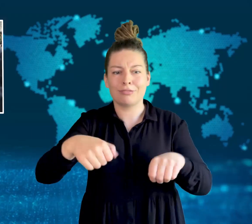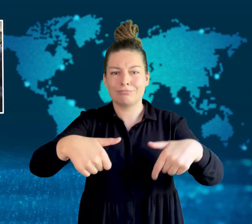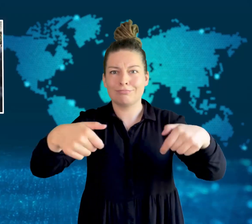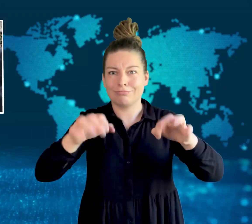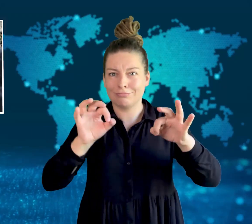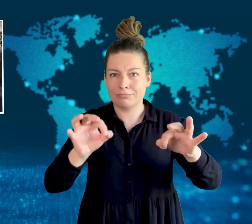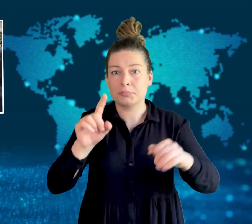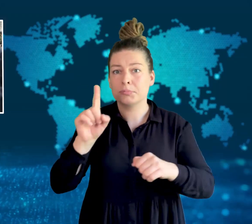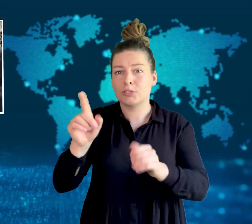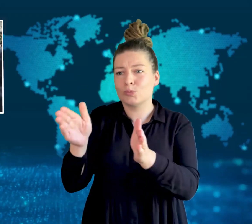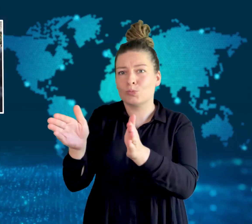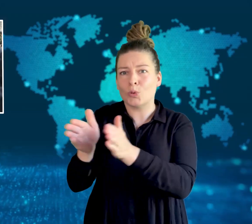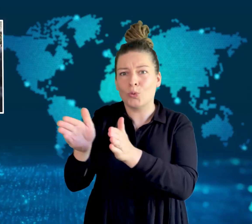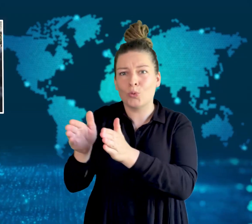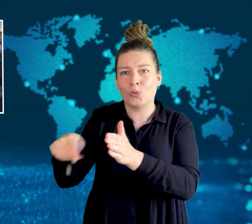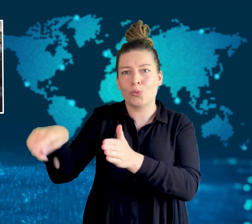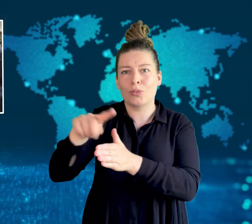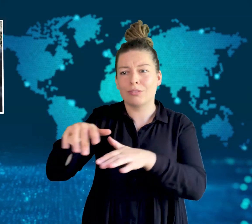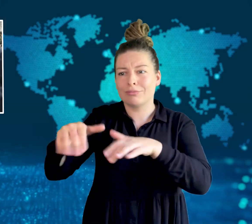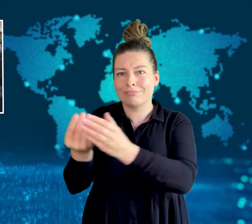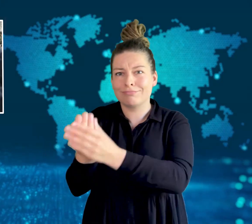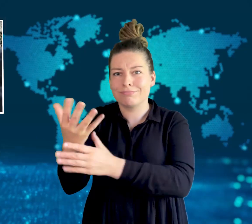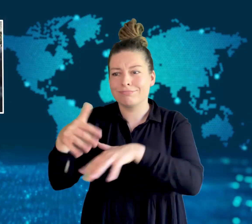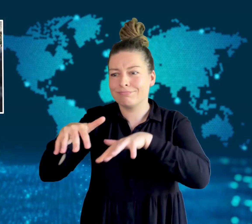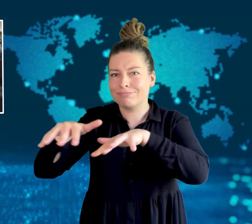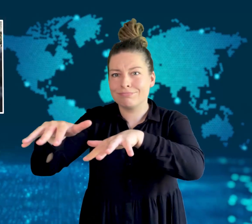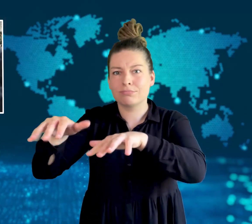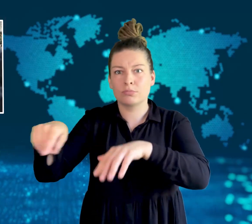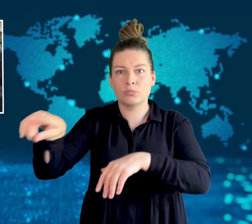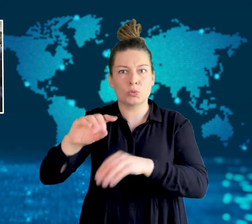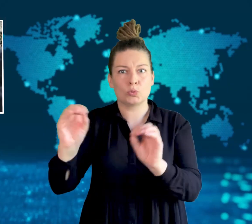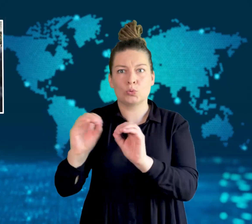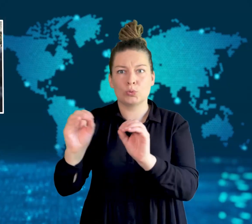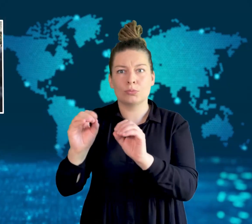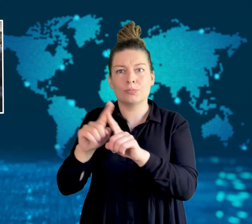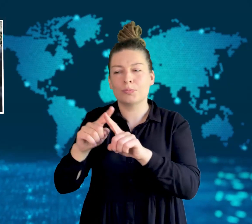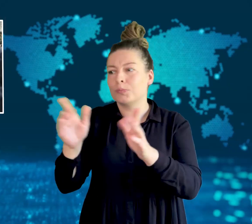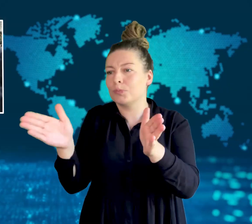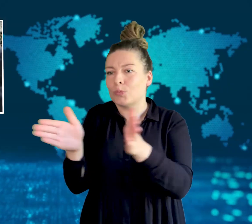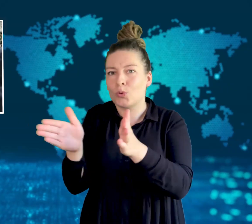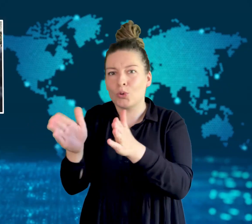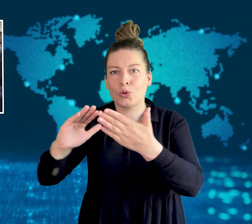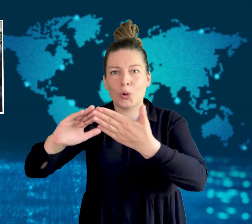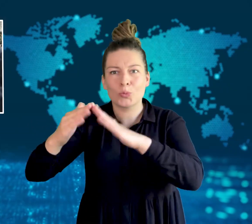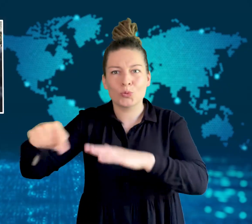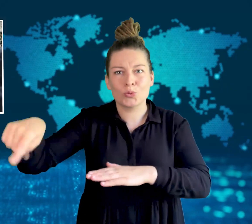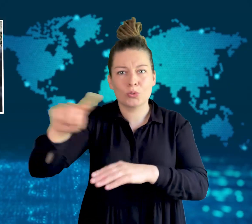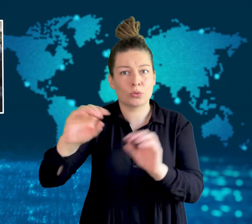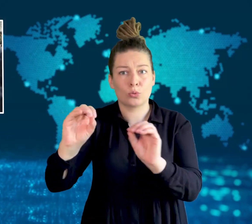benefit from the basin, leaving smaller farms to suffer.